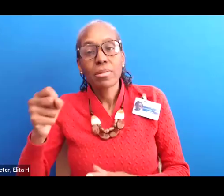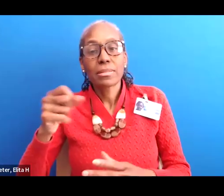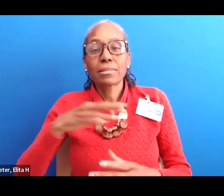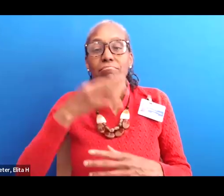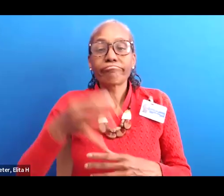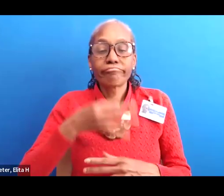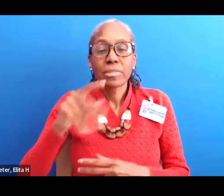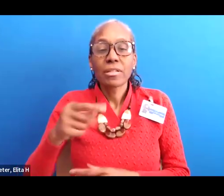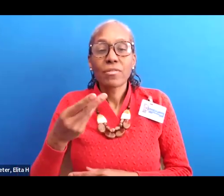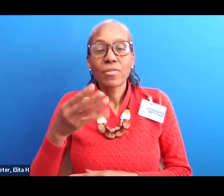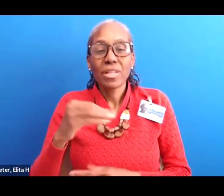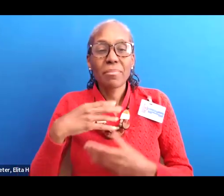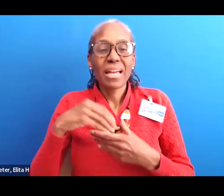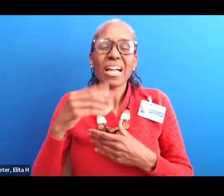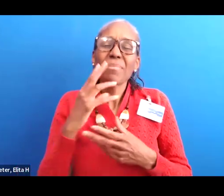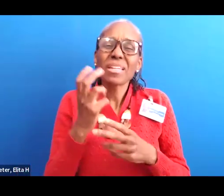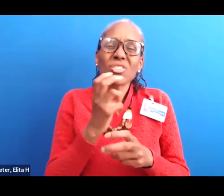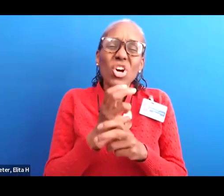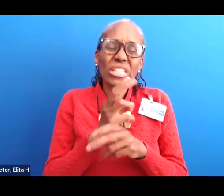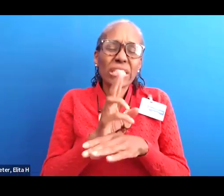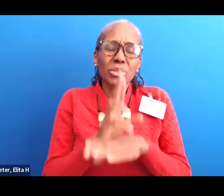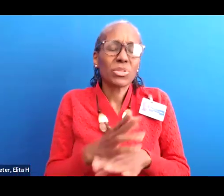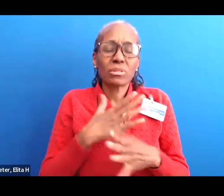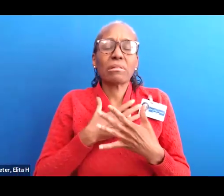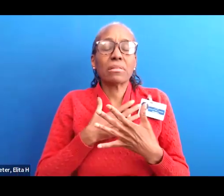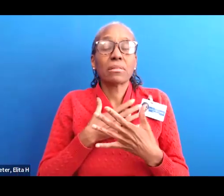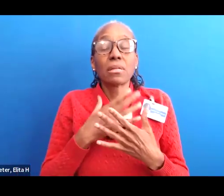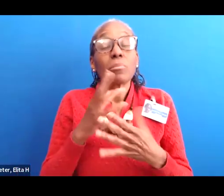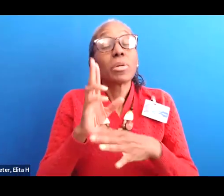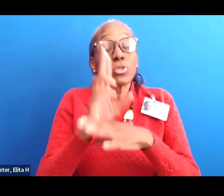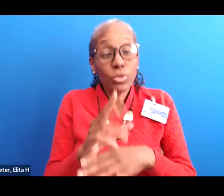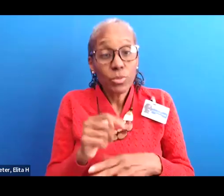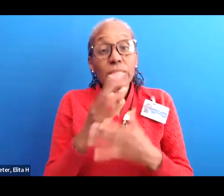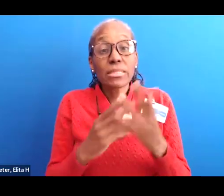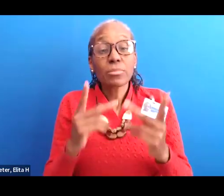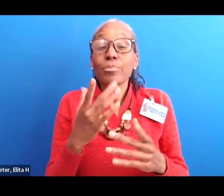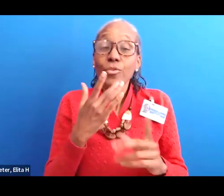It's kind of a little bit hard to get used to. But if you get used to it, some people prefer that over